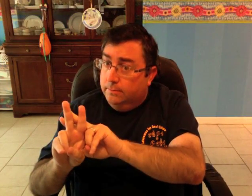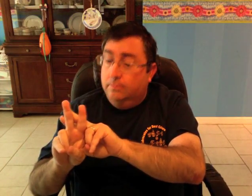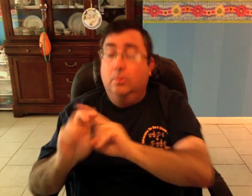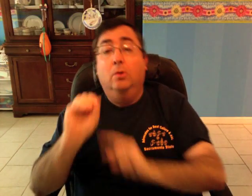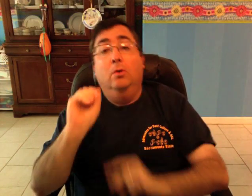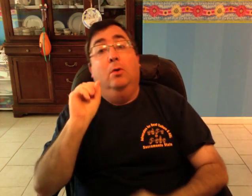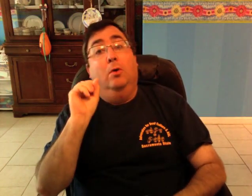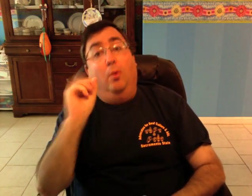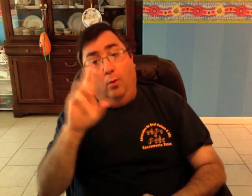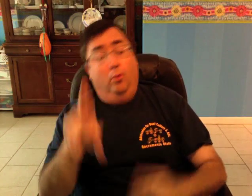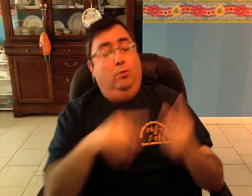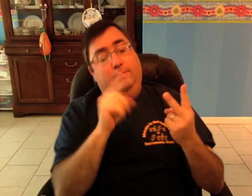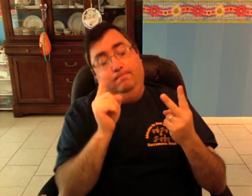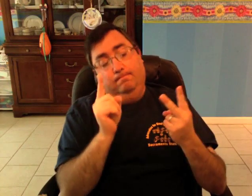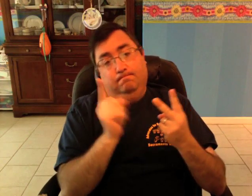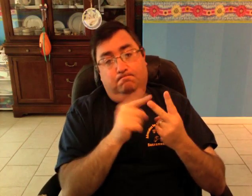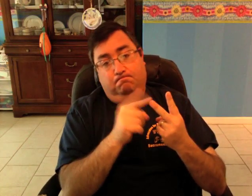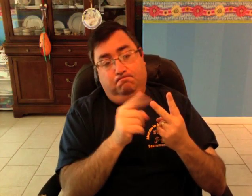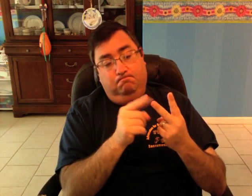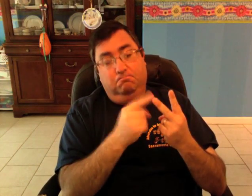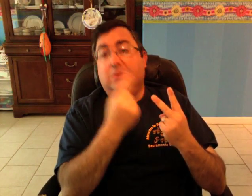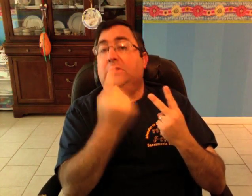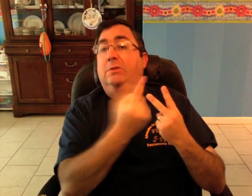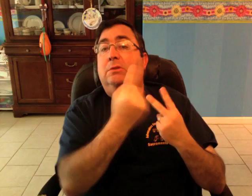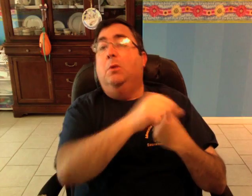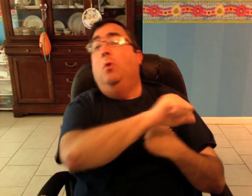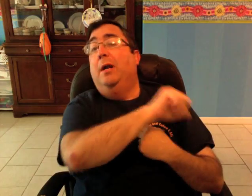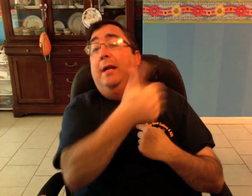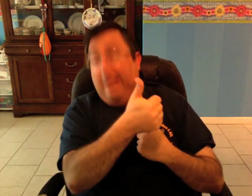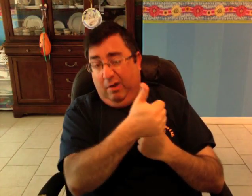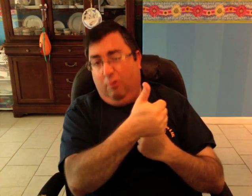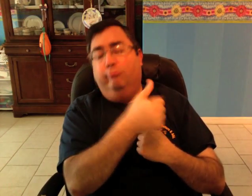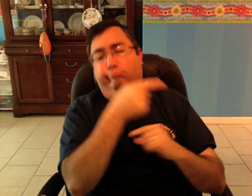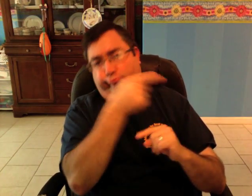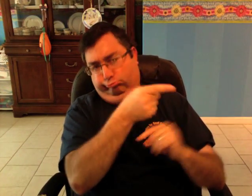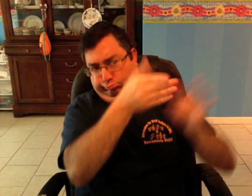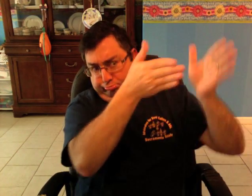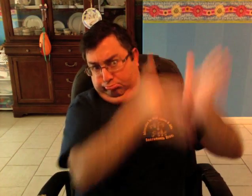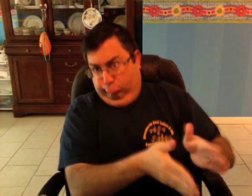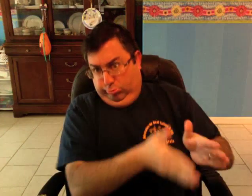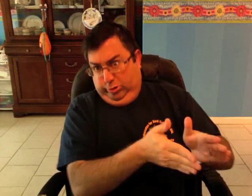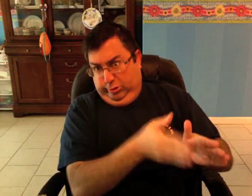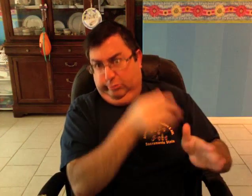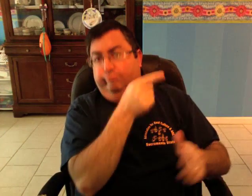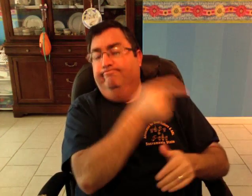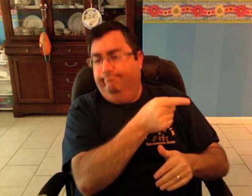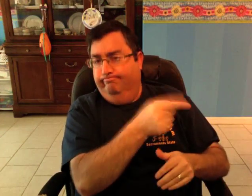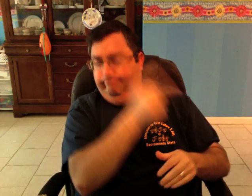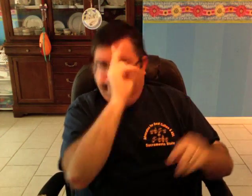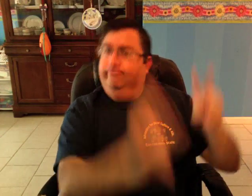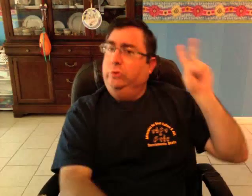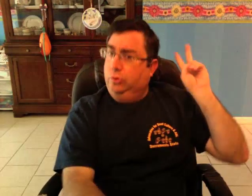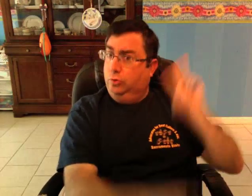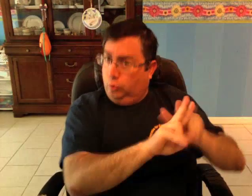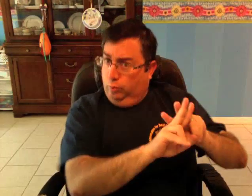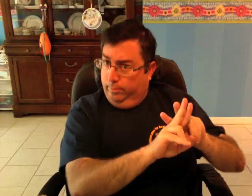or b) someone else was STUPID.